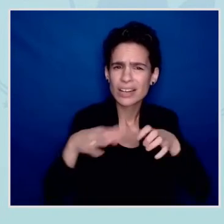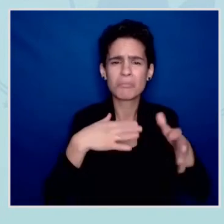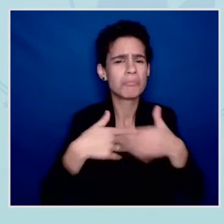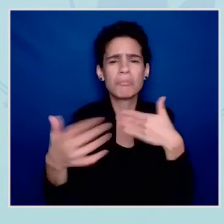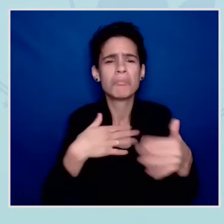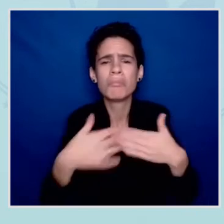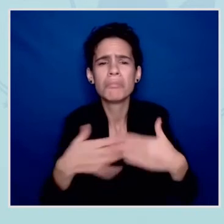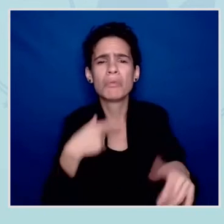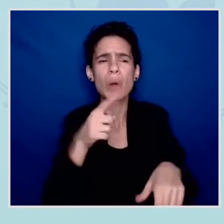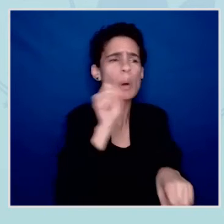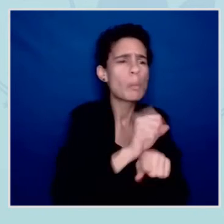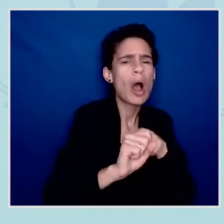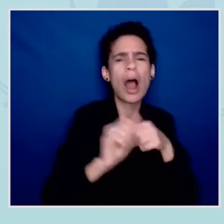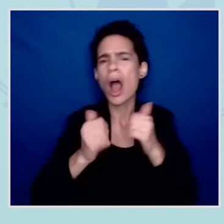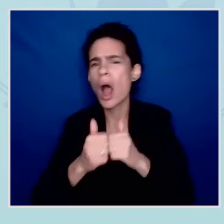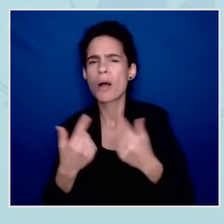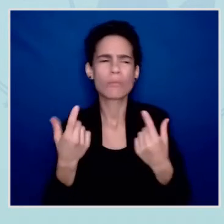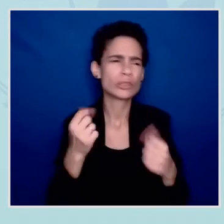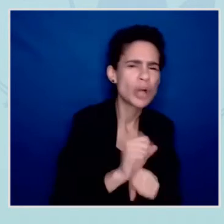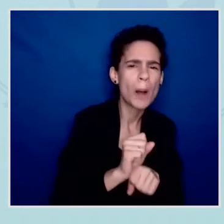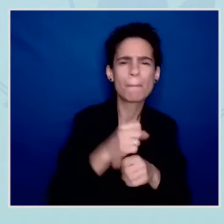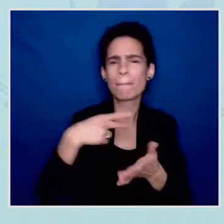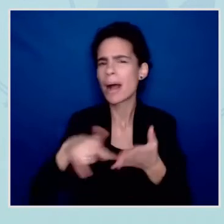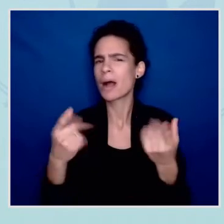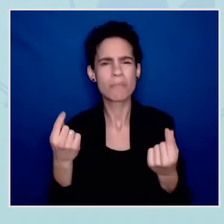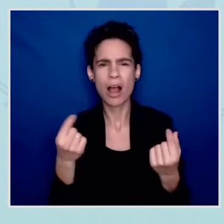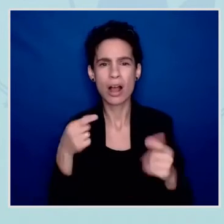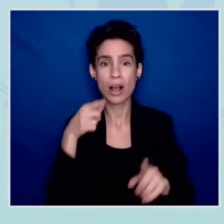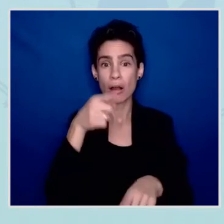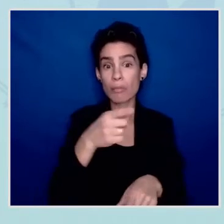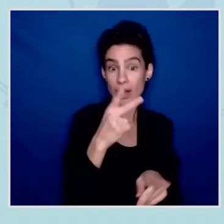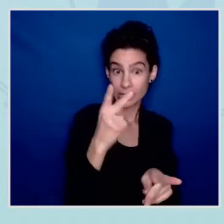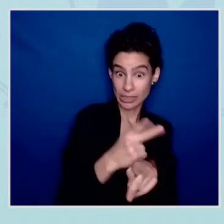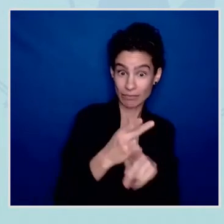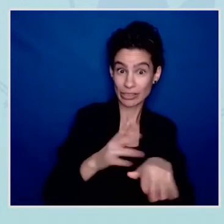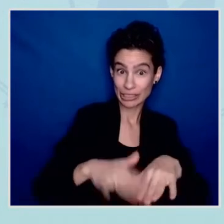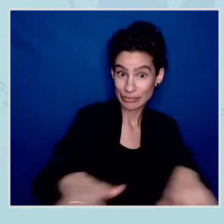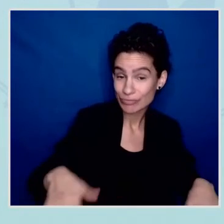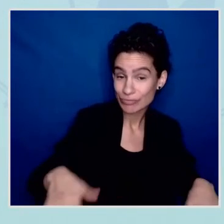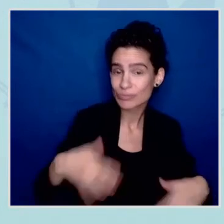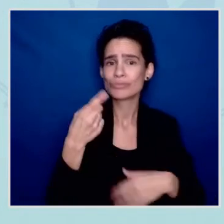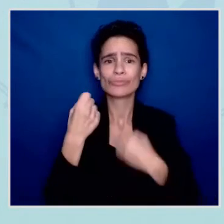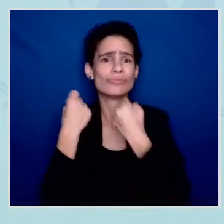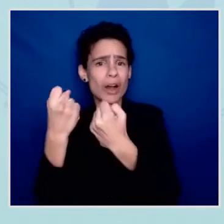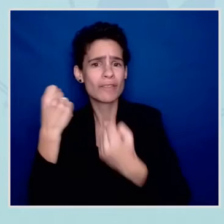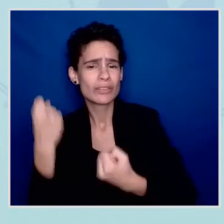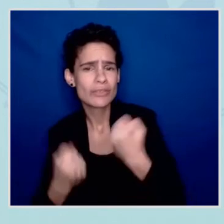HIS FATHER AND I LEARNED IT FROM MY MOTHER. MY MOTHER TAUGHT ME, IN HER WORDS, AND